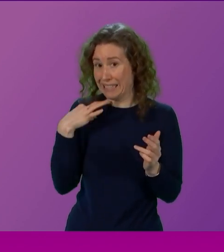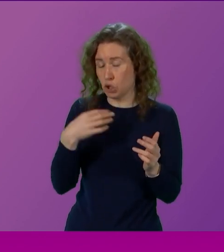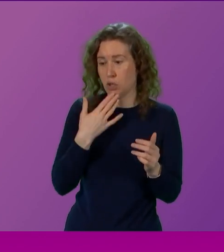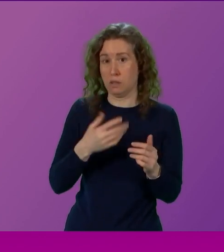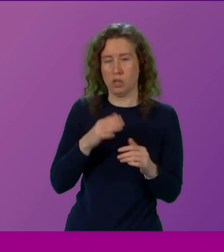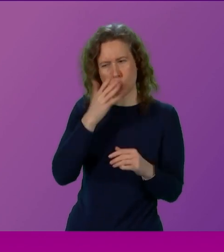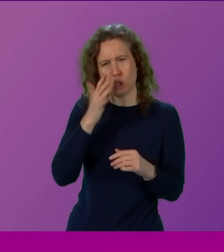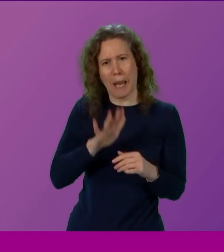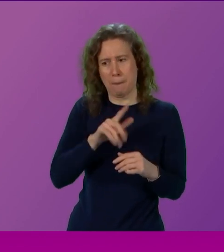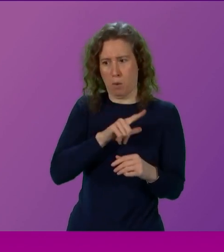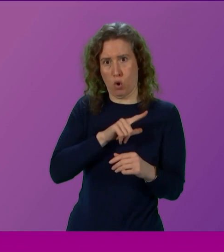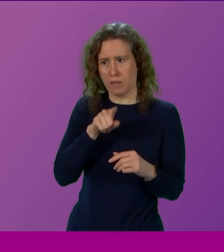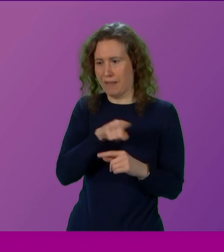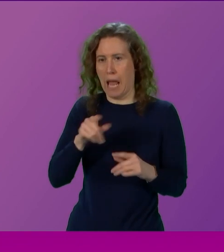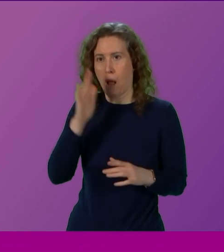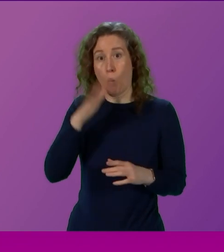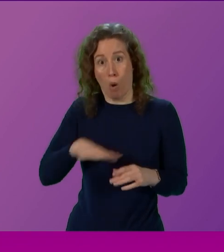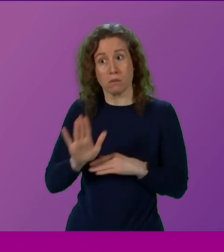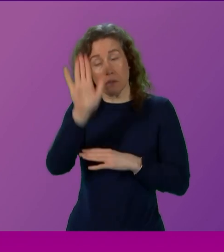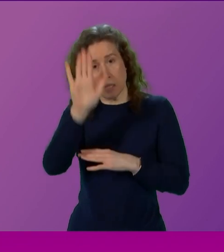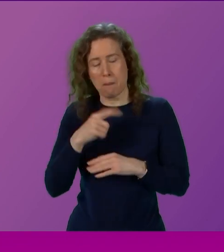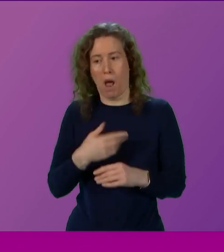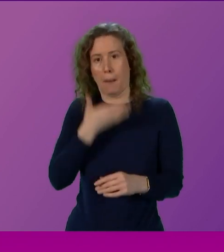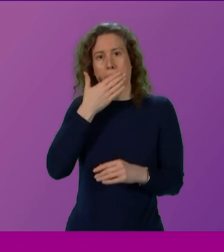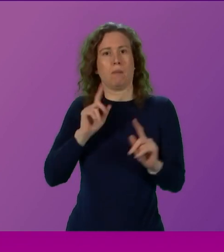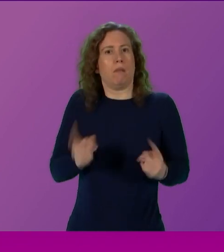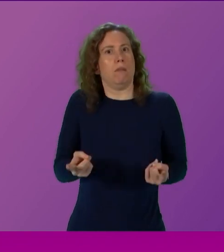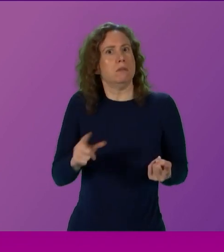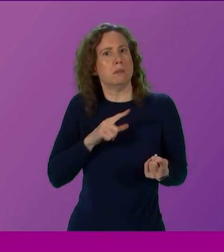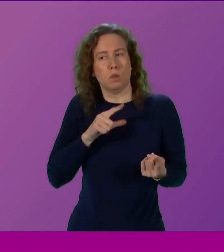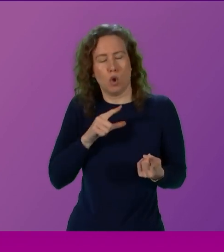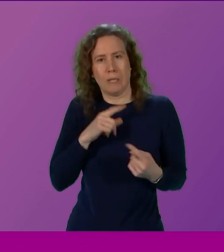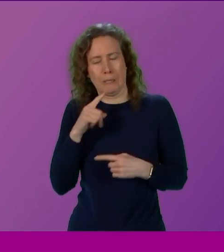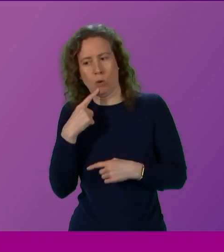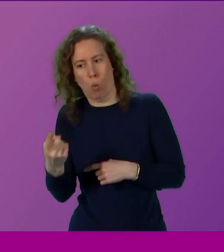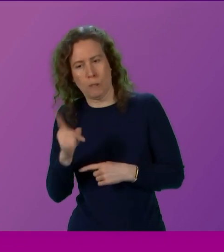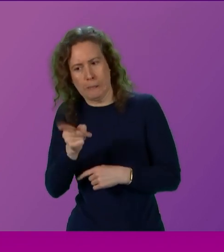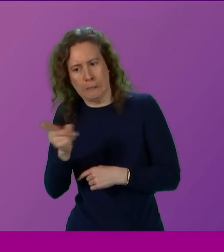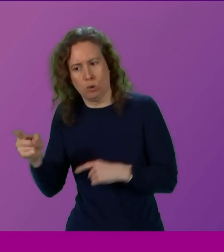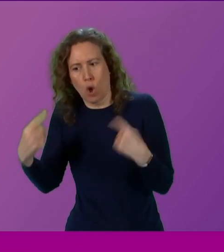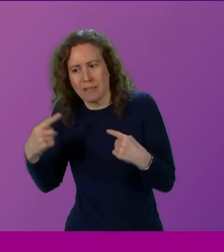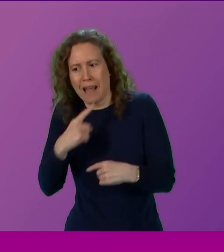and Greater Glasgow and Clyde health boards. They know that there is a crisis.